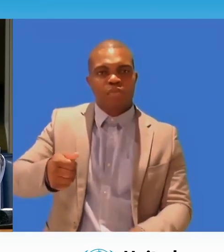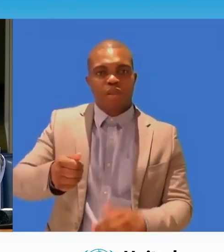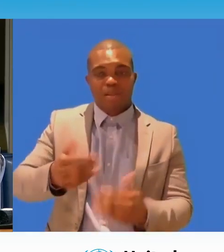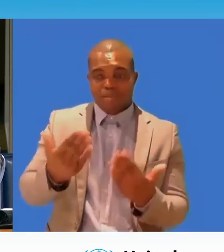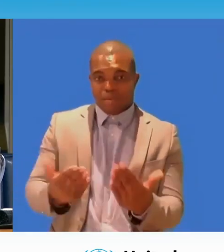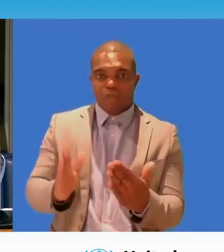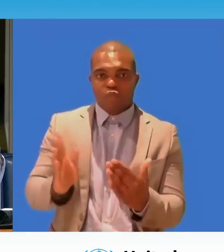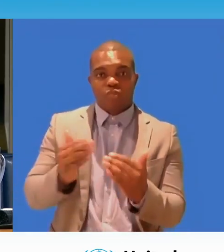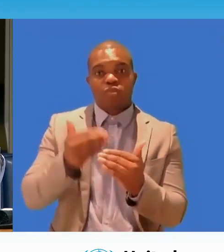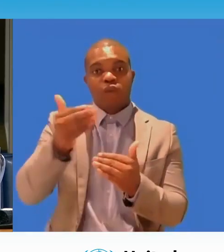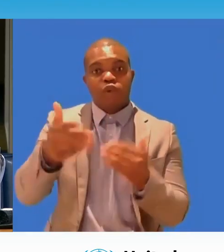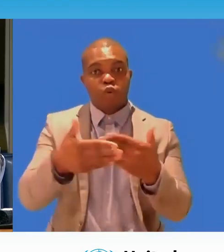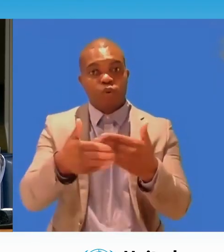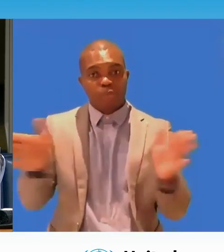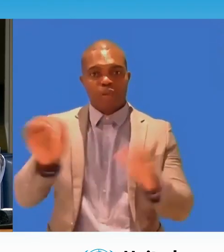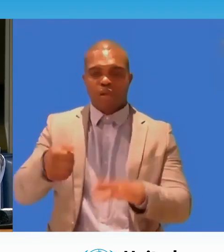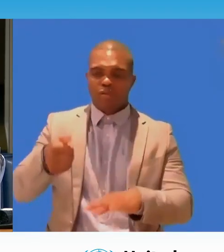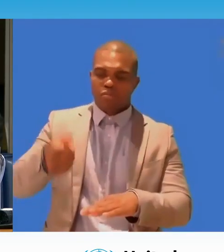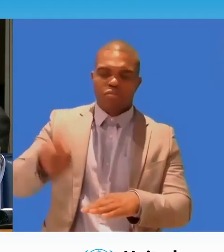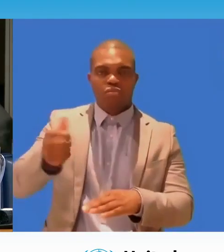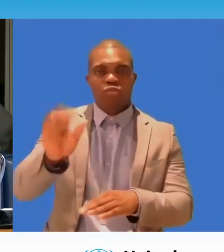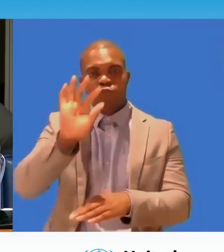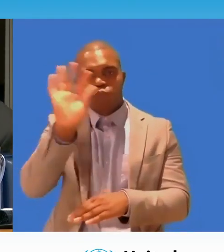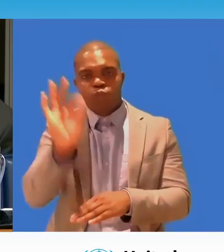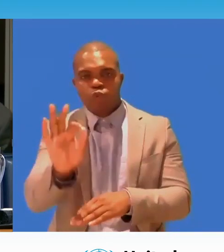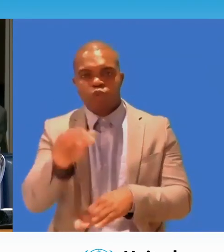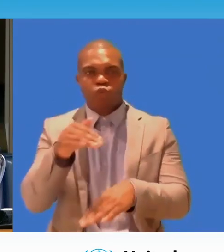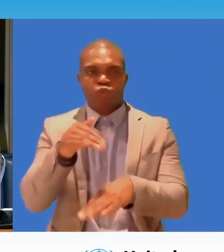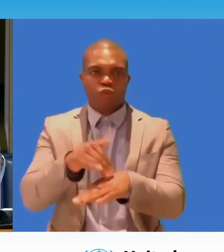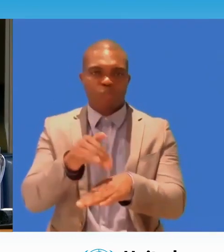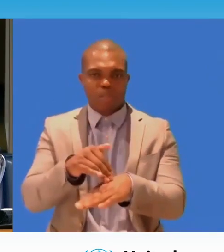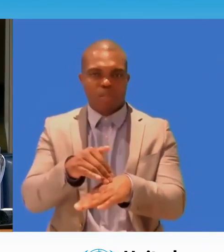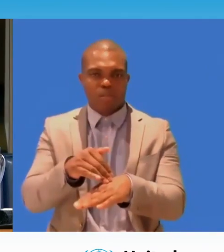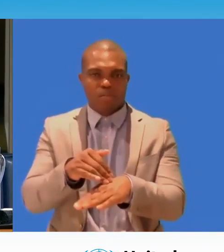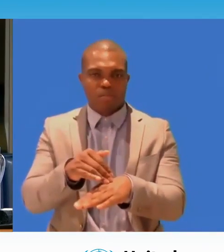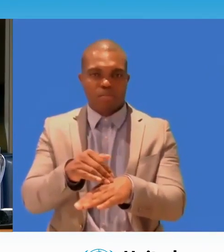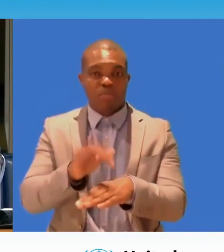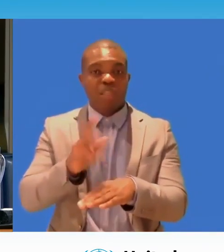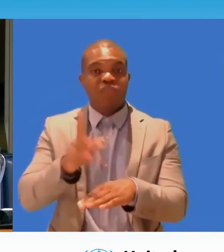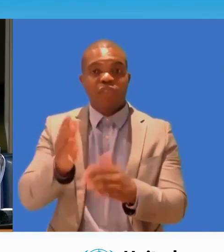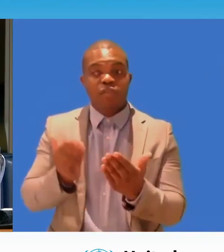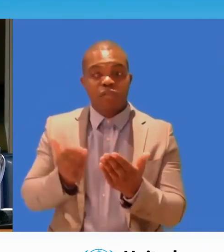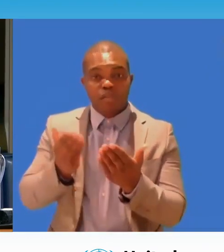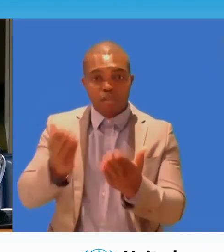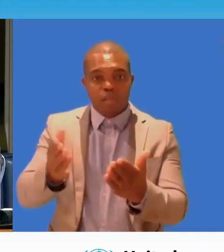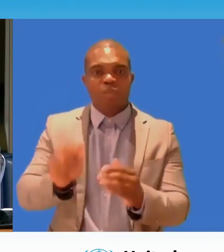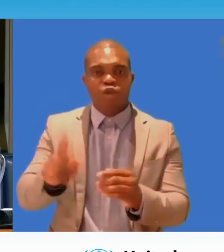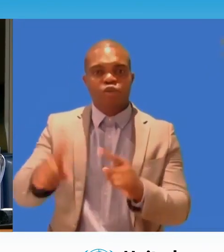following the presentations if you are given the floor please unmute your microphone and indicate